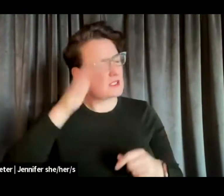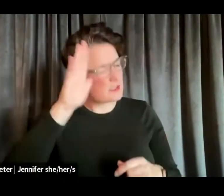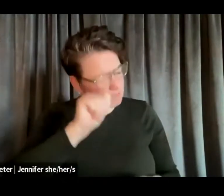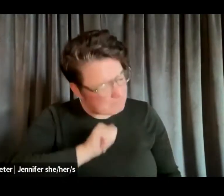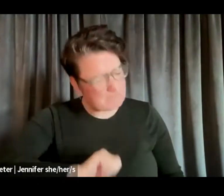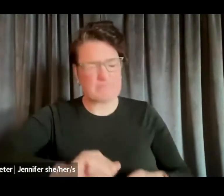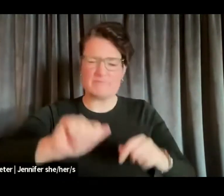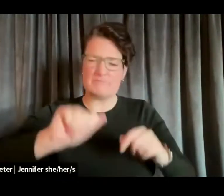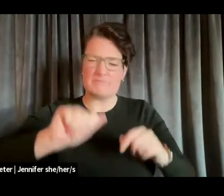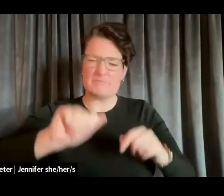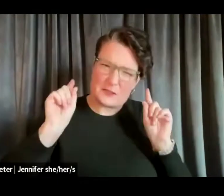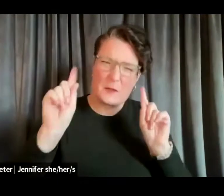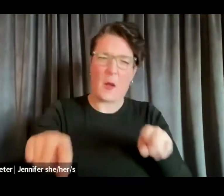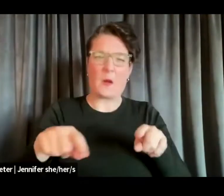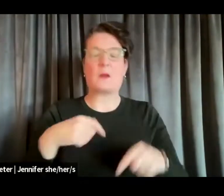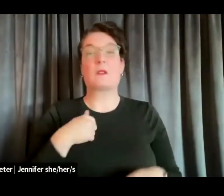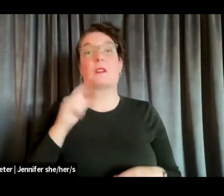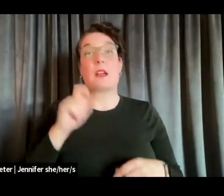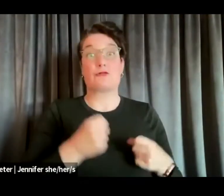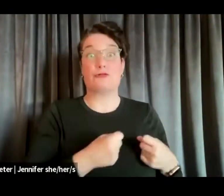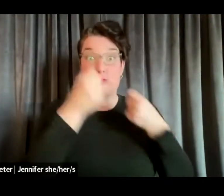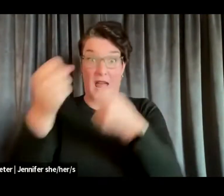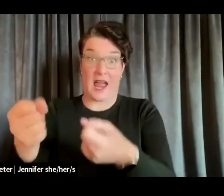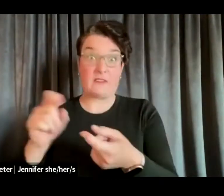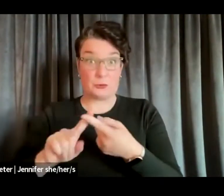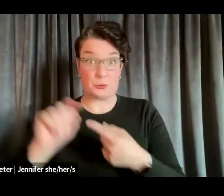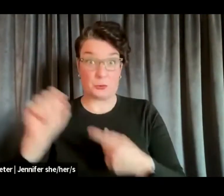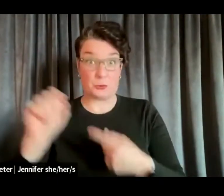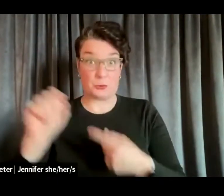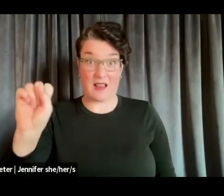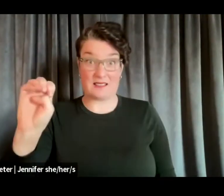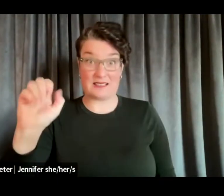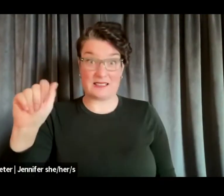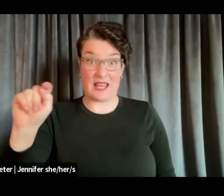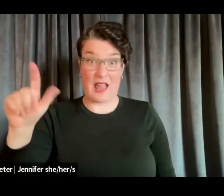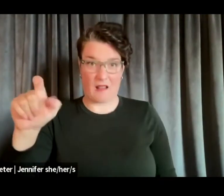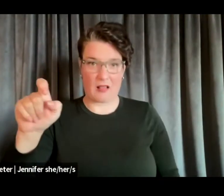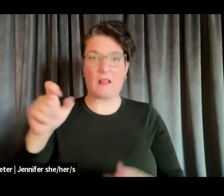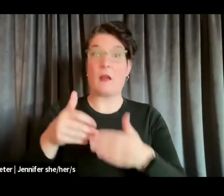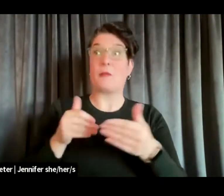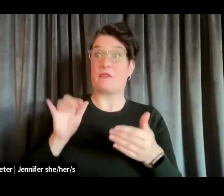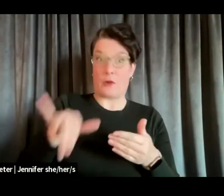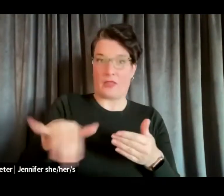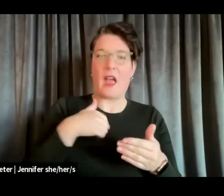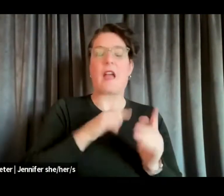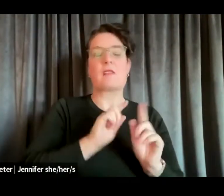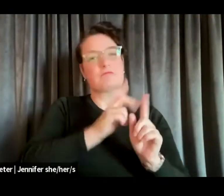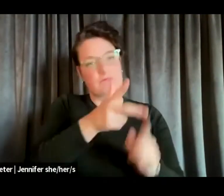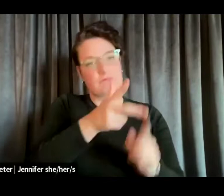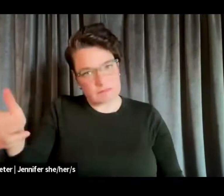And I like had to drive up to Seattle for it. And beforehand I stopped by my mom's grave, measured her grave